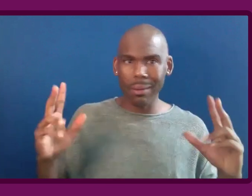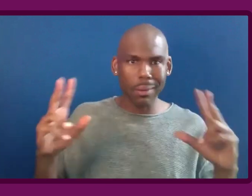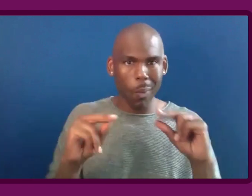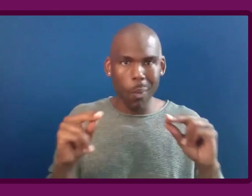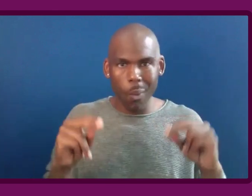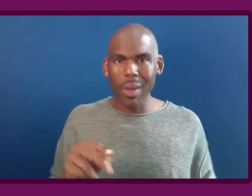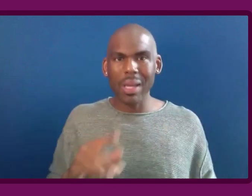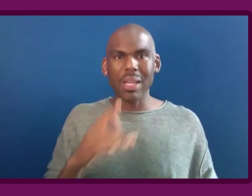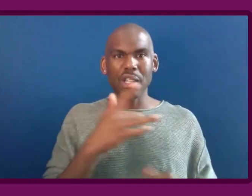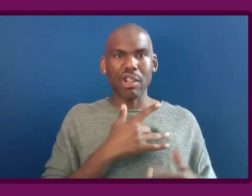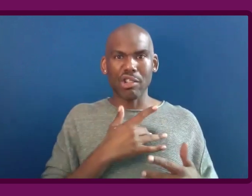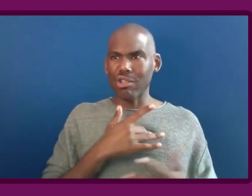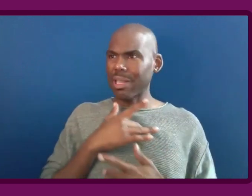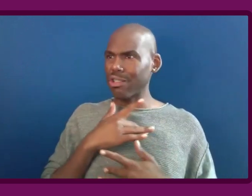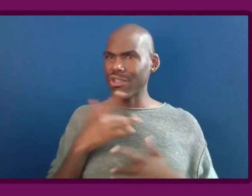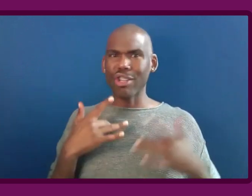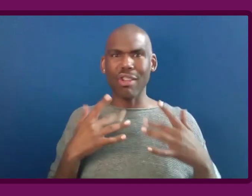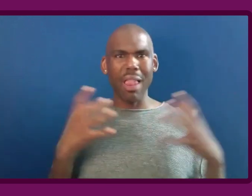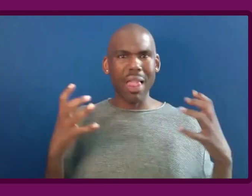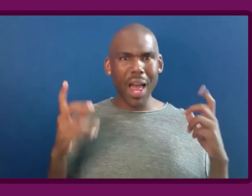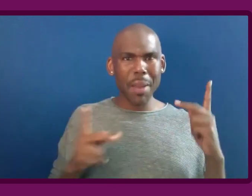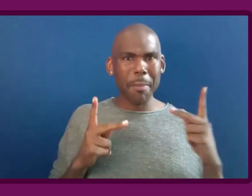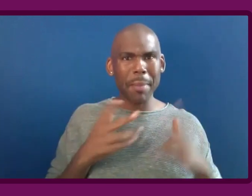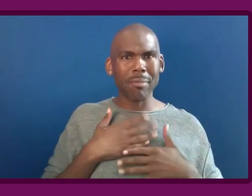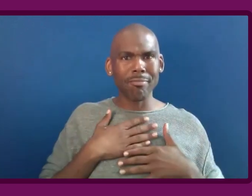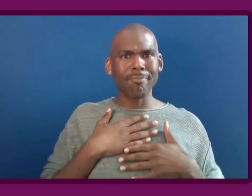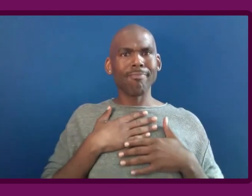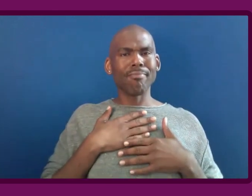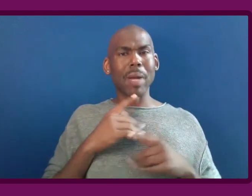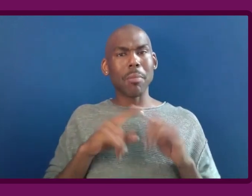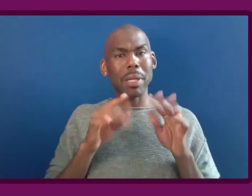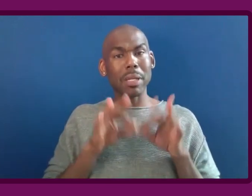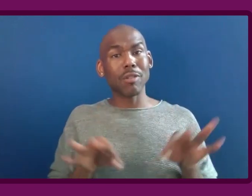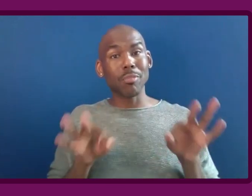That's their role. That's what they get paid for. That's where their talents reside.